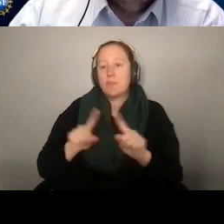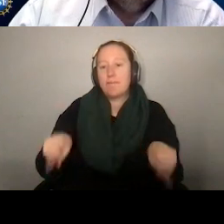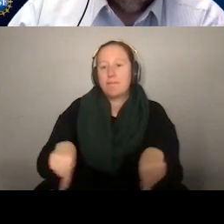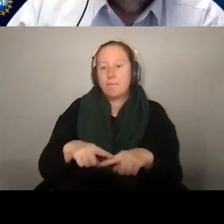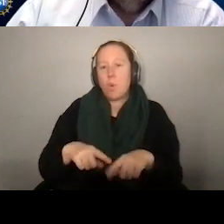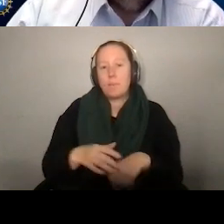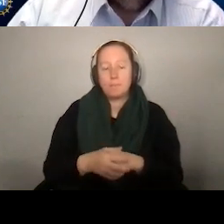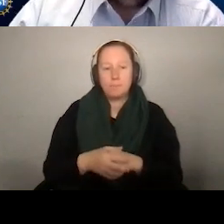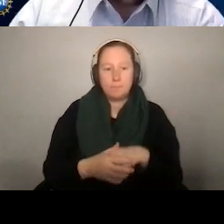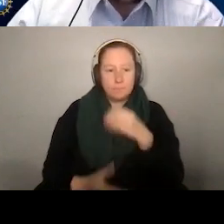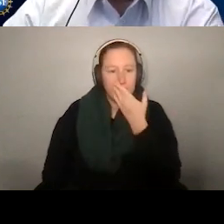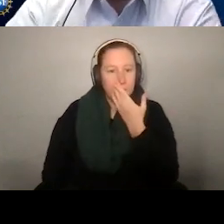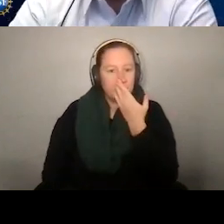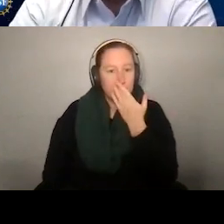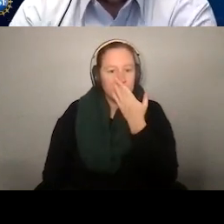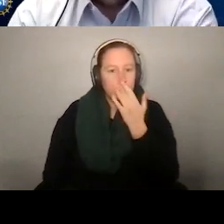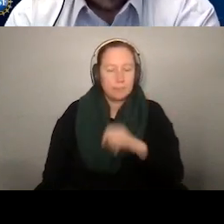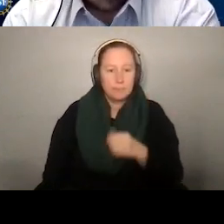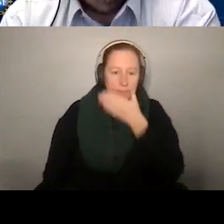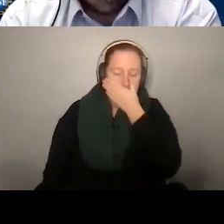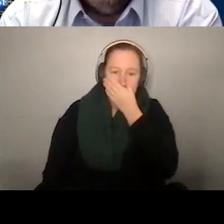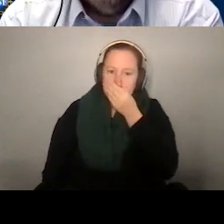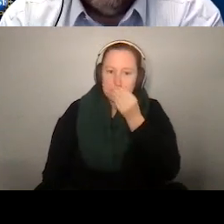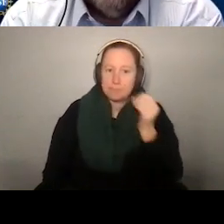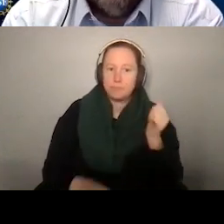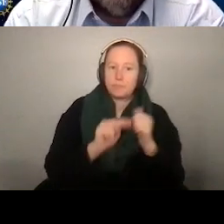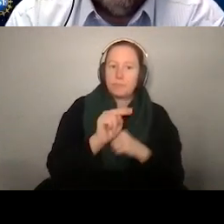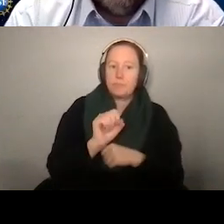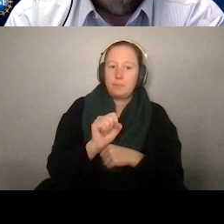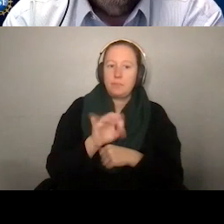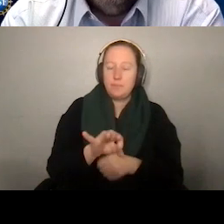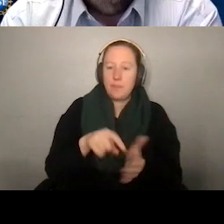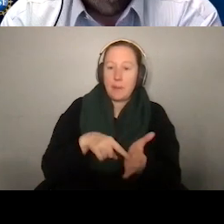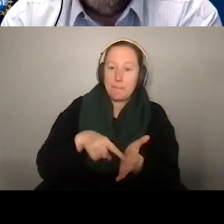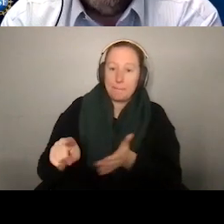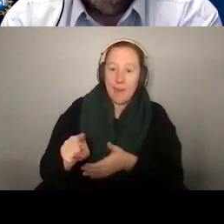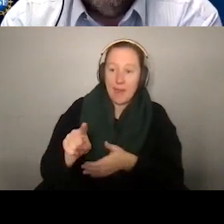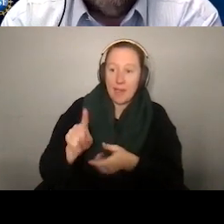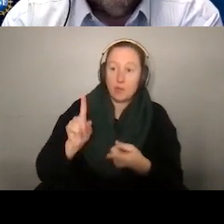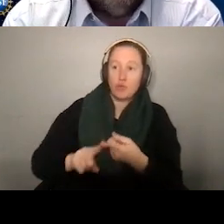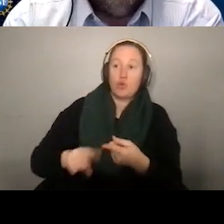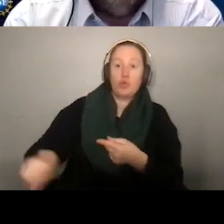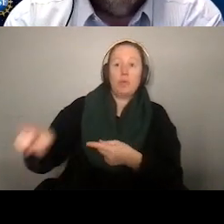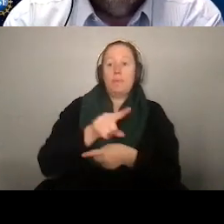We've talked a lot about money going out of NSF, but what about money coming back to NSF?